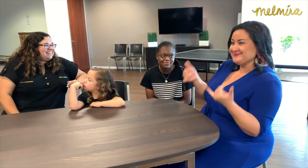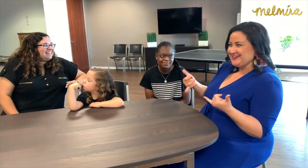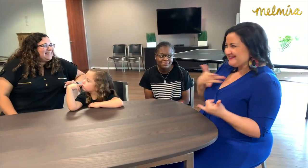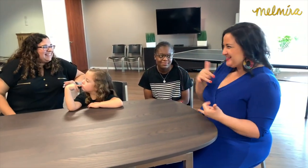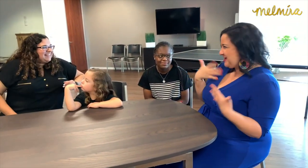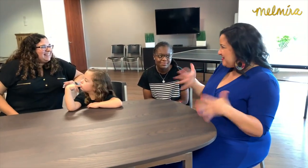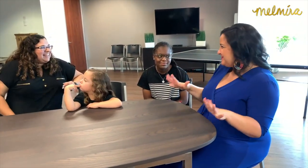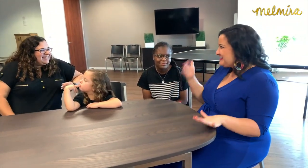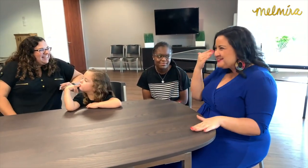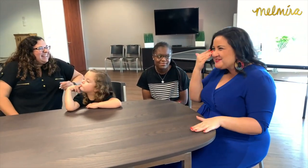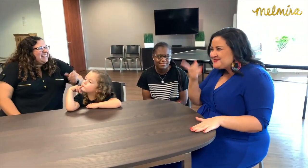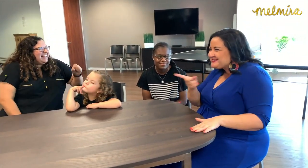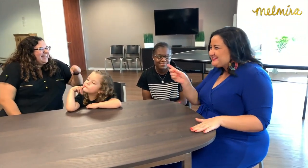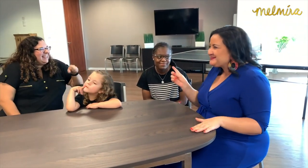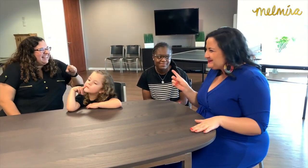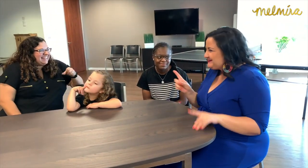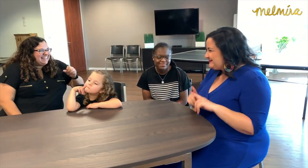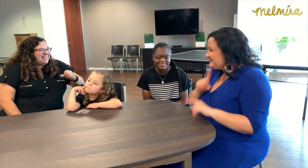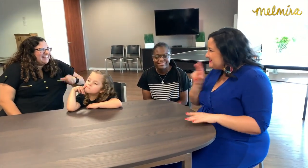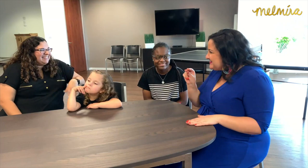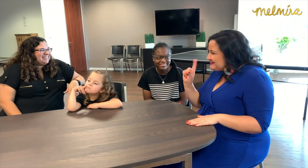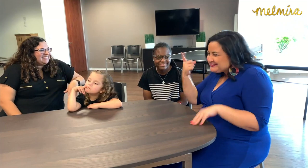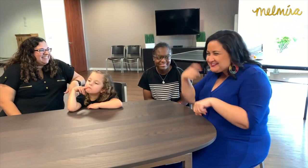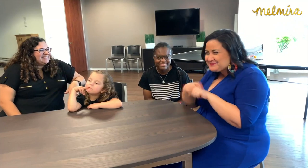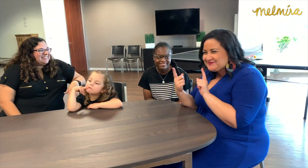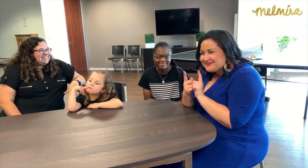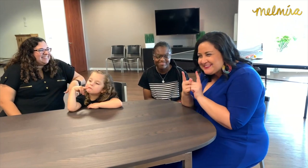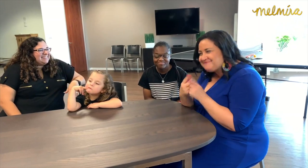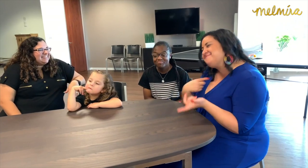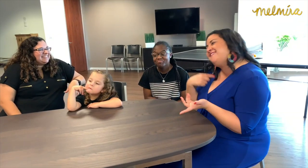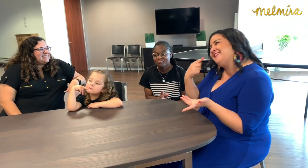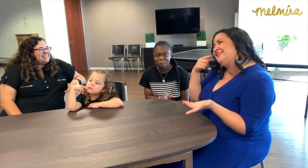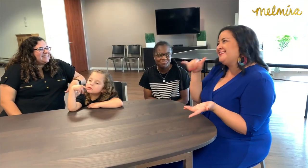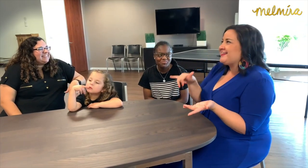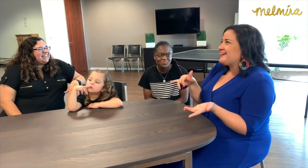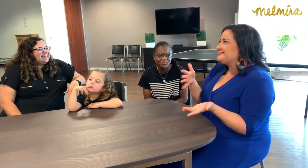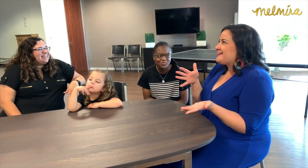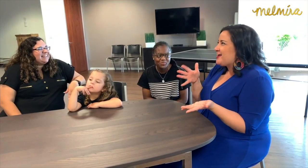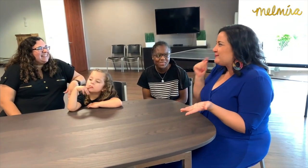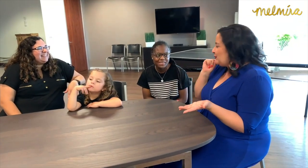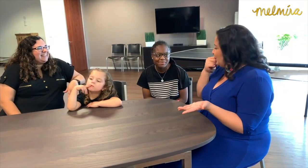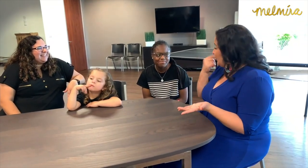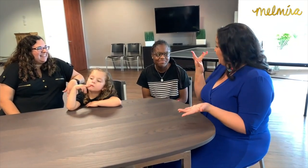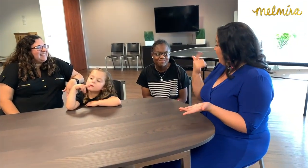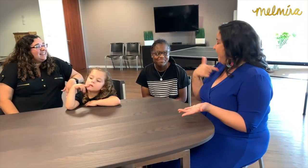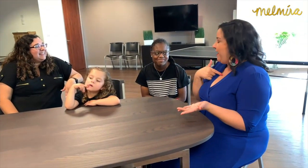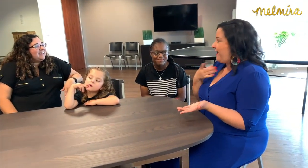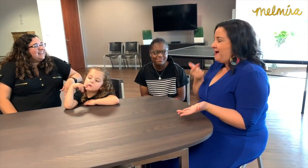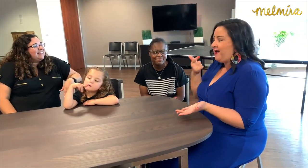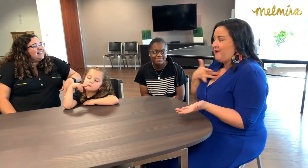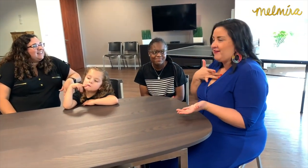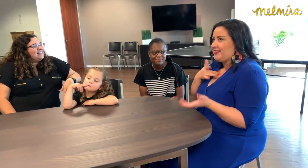y'all today and I felt like I've known y'all, but no, I just met y'all for the first time! I think it's kinda cool because I feel like I could